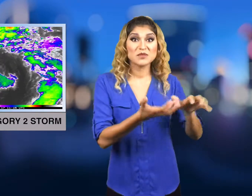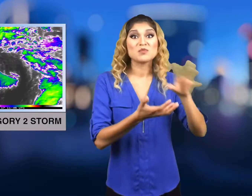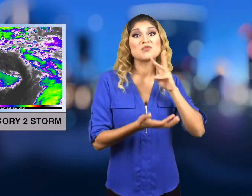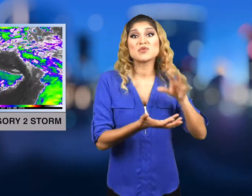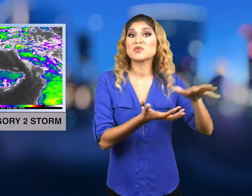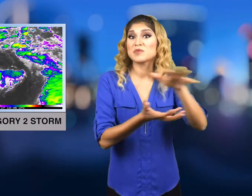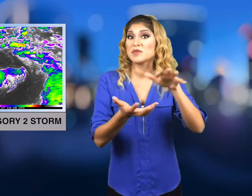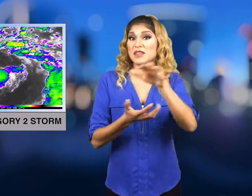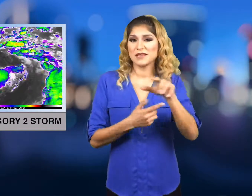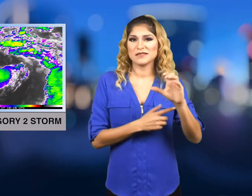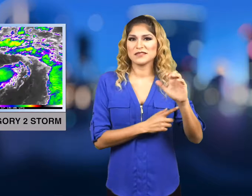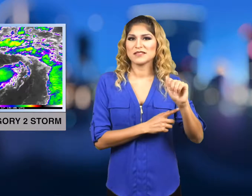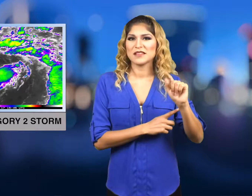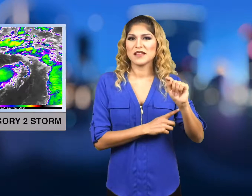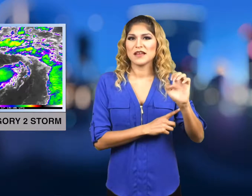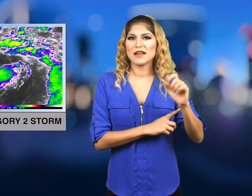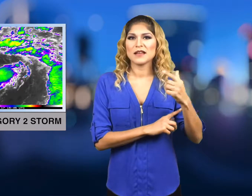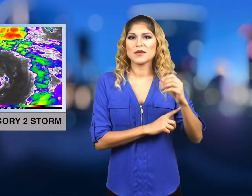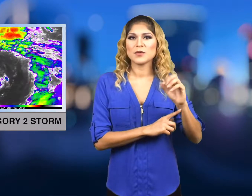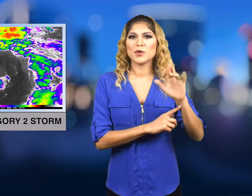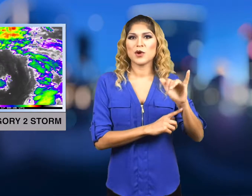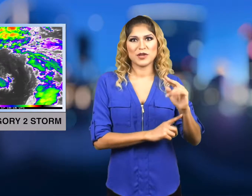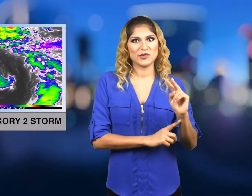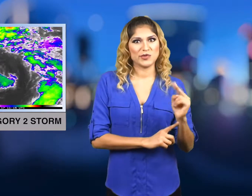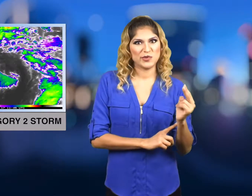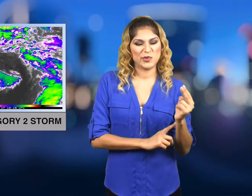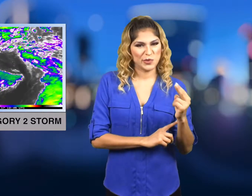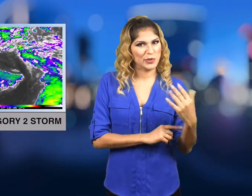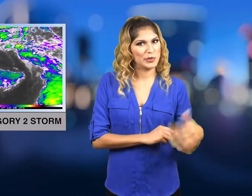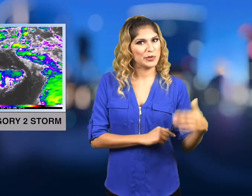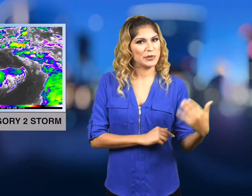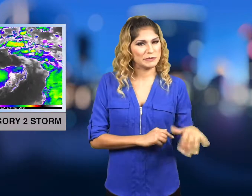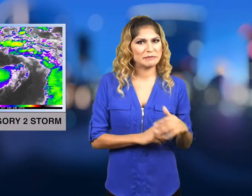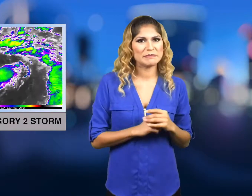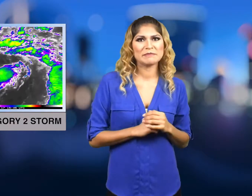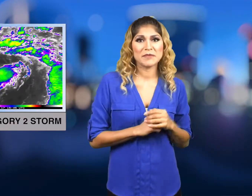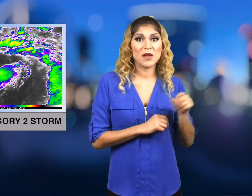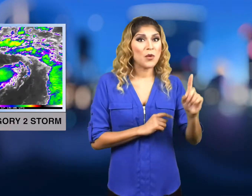Forecasters say Nate will be a Category 2 and will